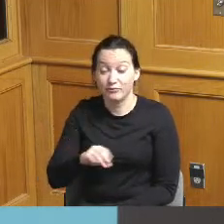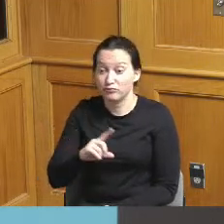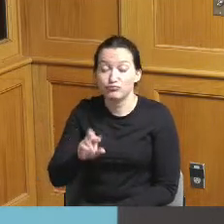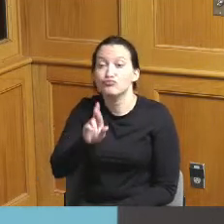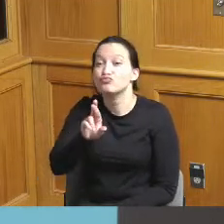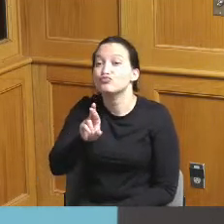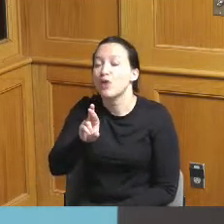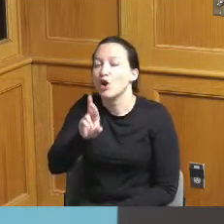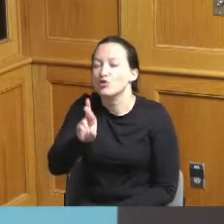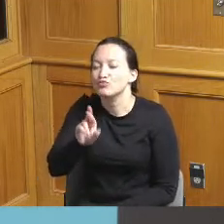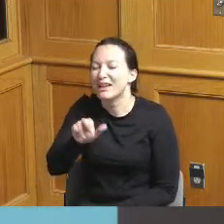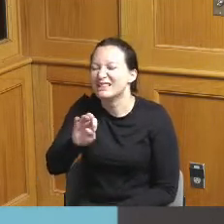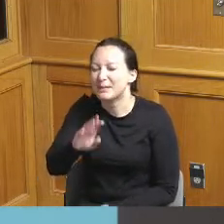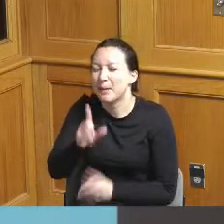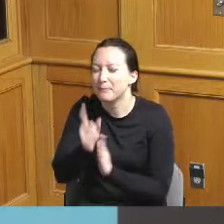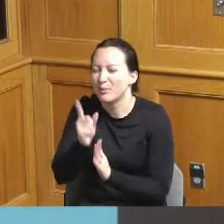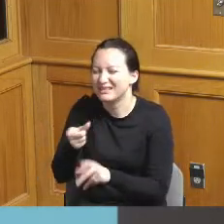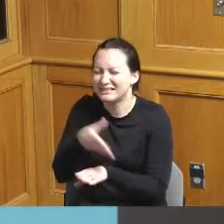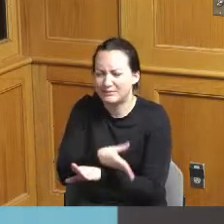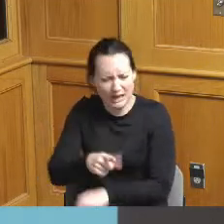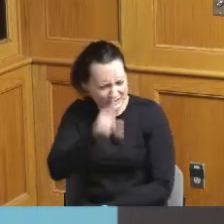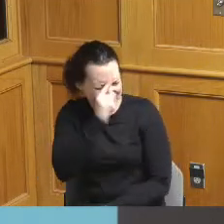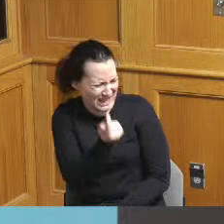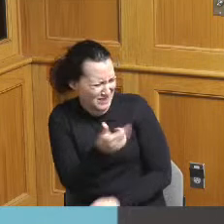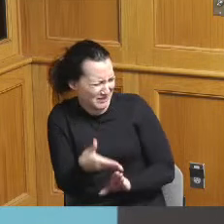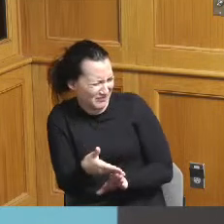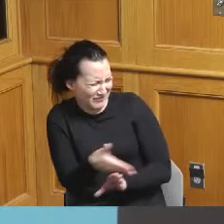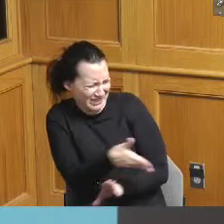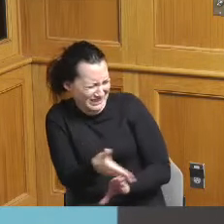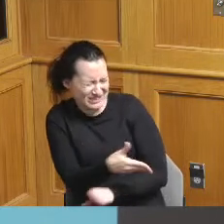and I think we get them in advance now Mike a little bit in advance a few minutes maybe